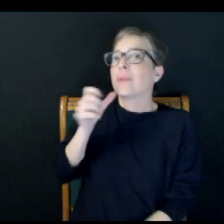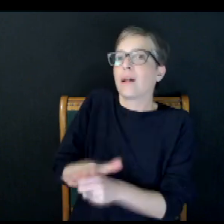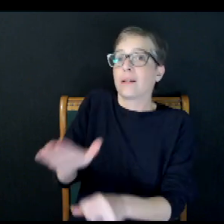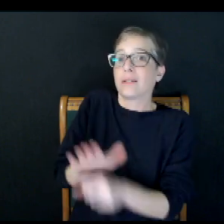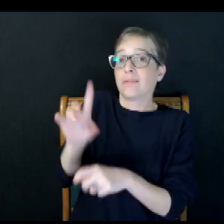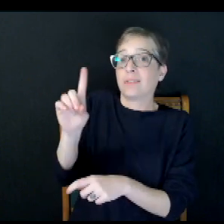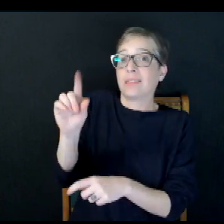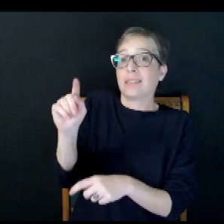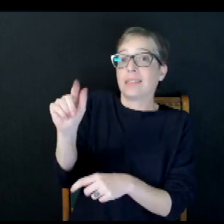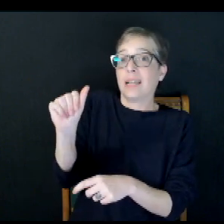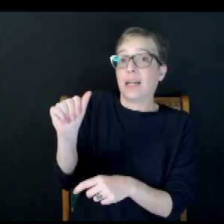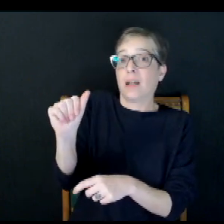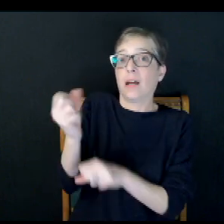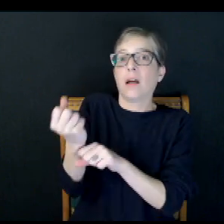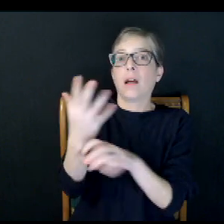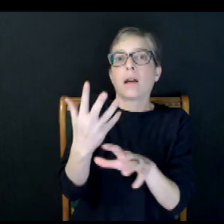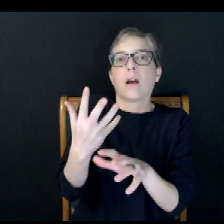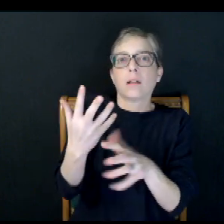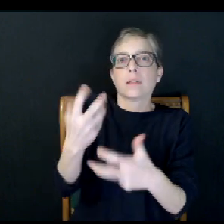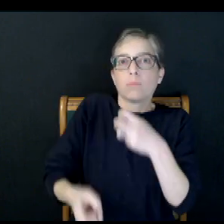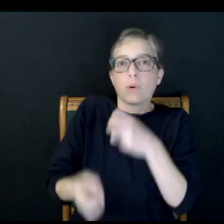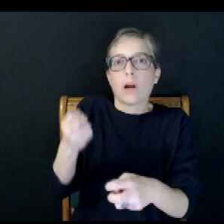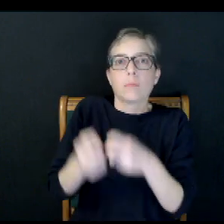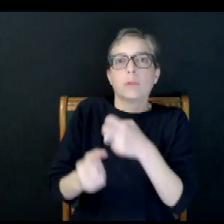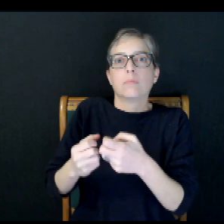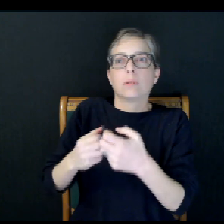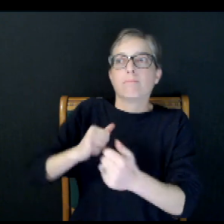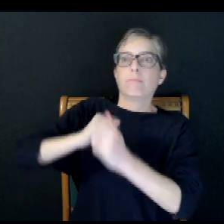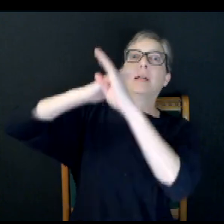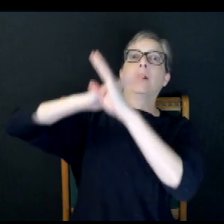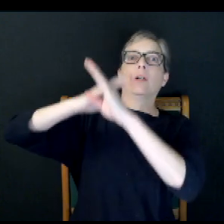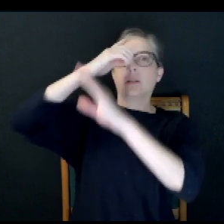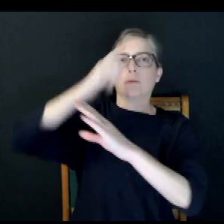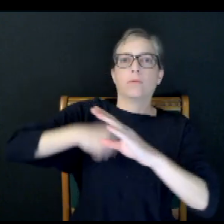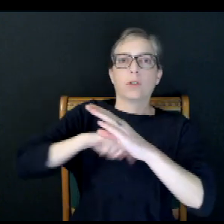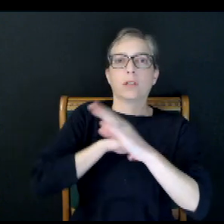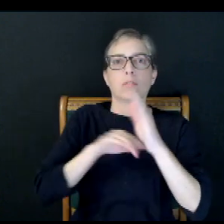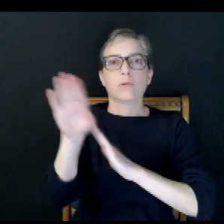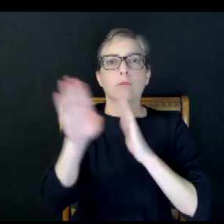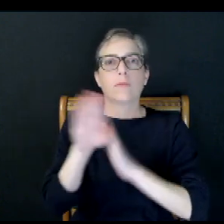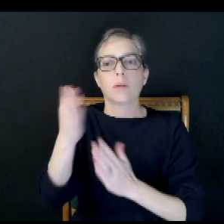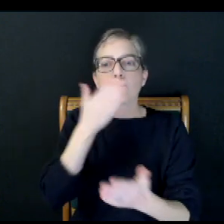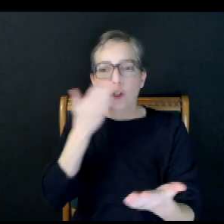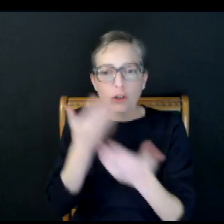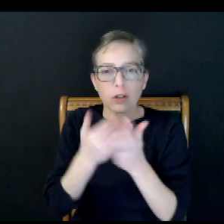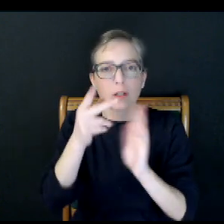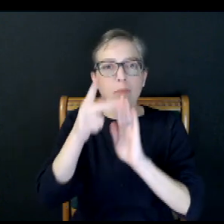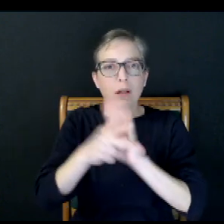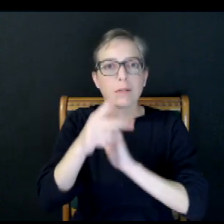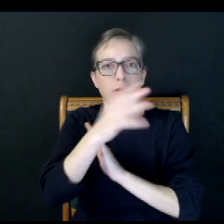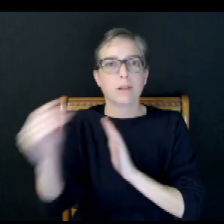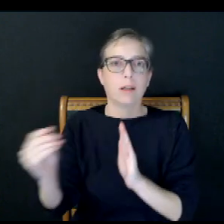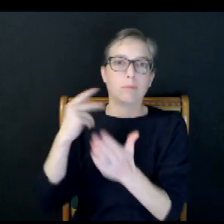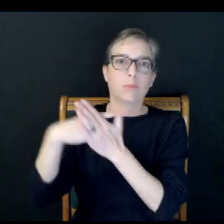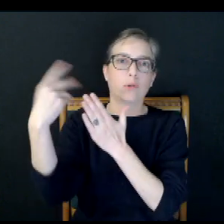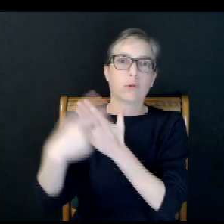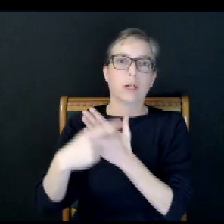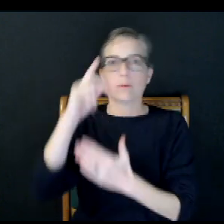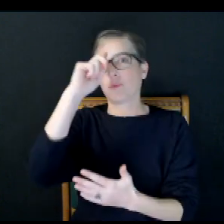inequitable policies and effective interventions. And while we continue with our research